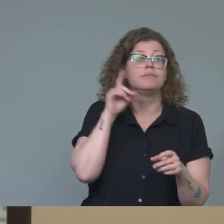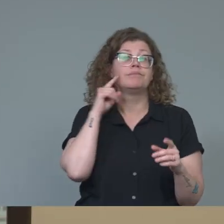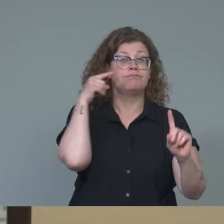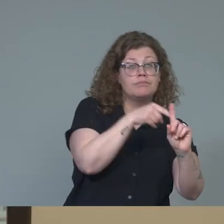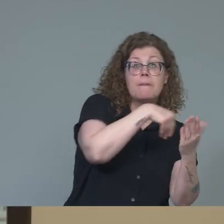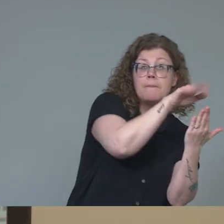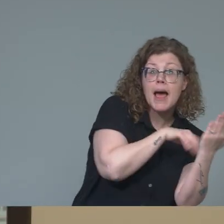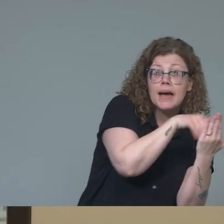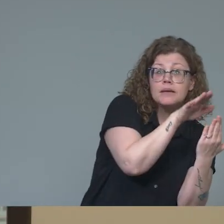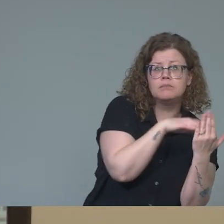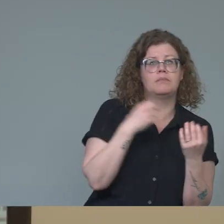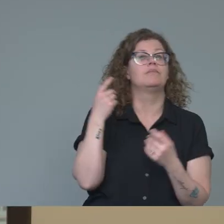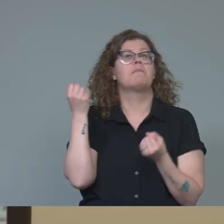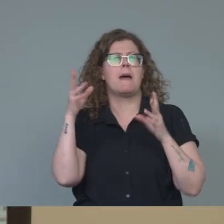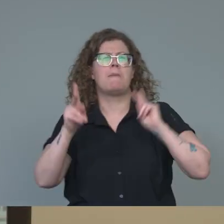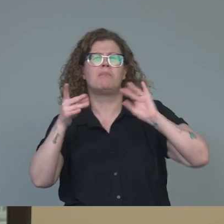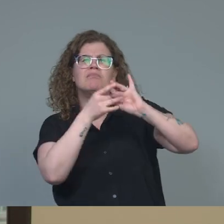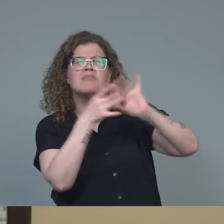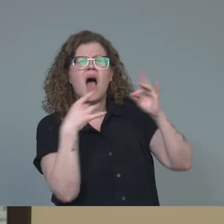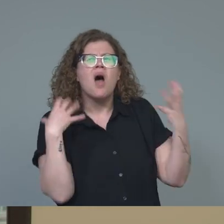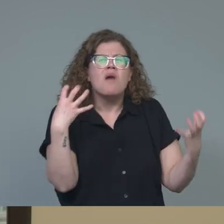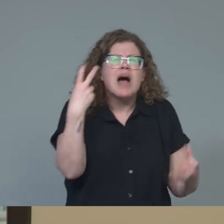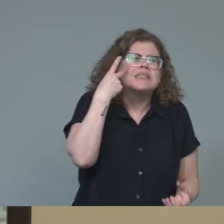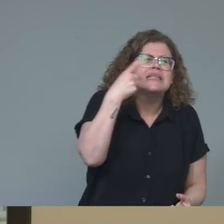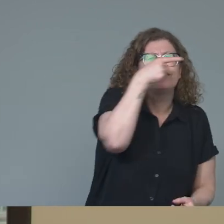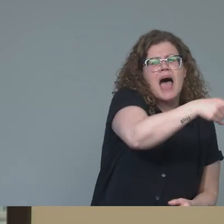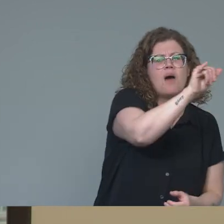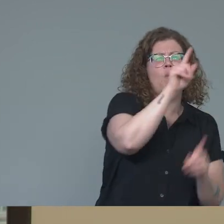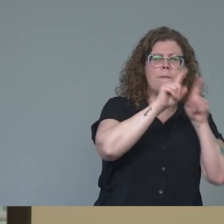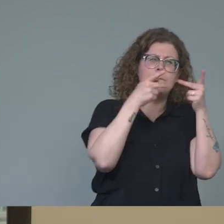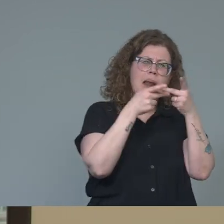what would be important to include in the survey. It became like this 10-point little touch point,